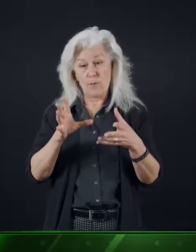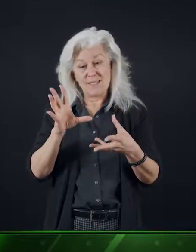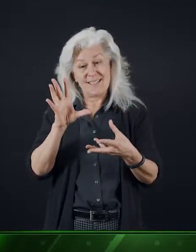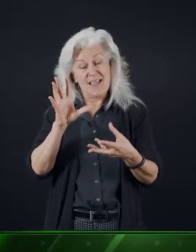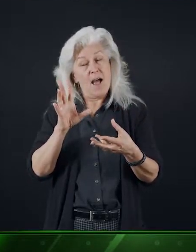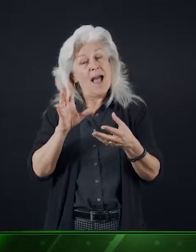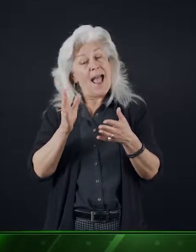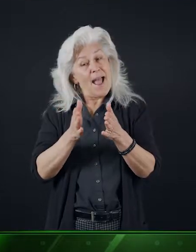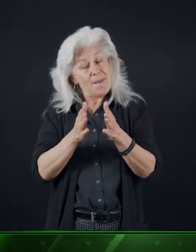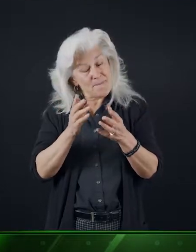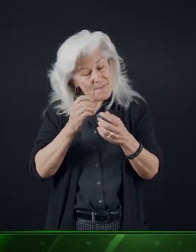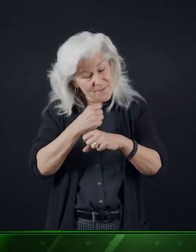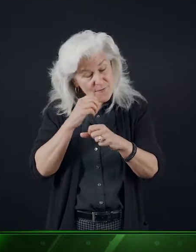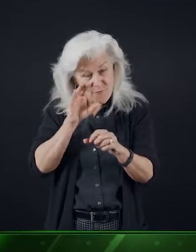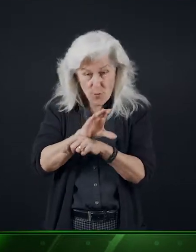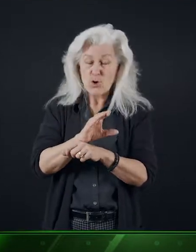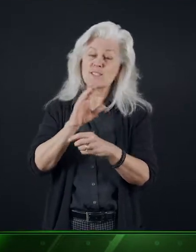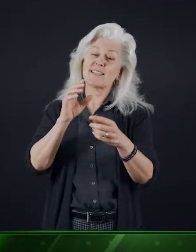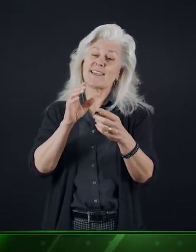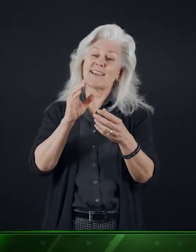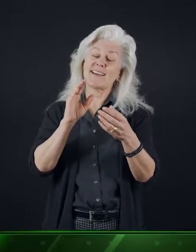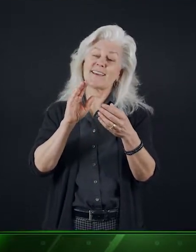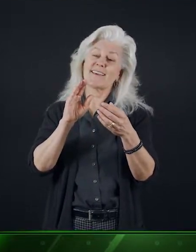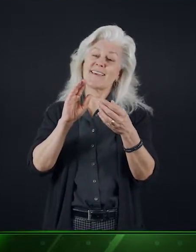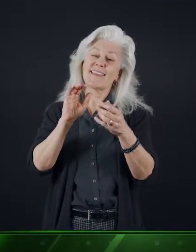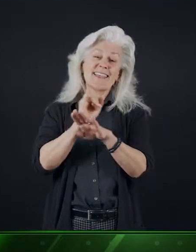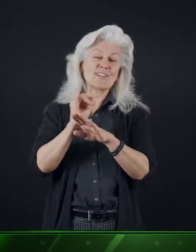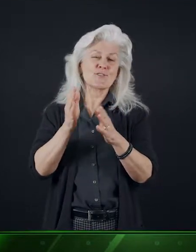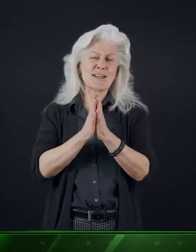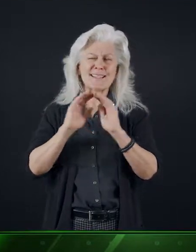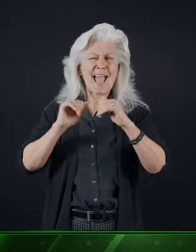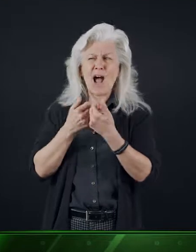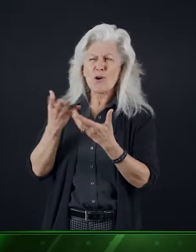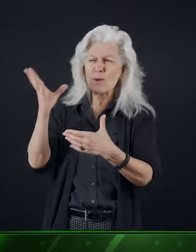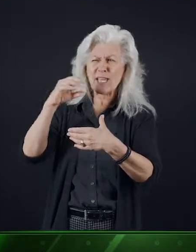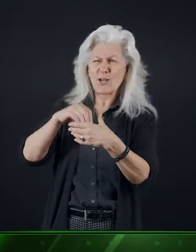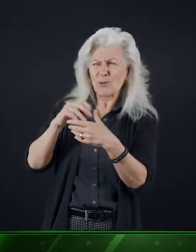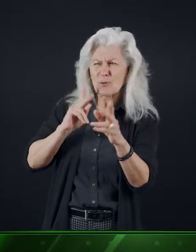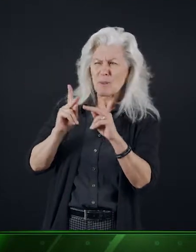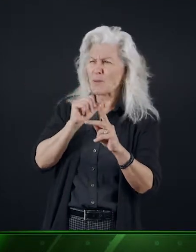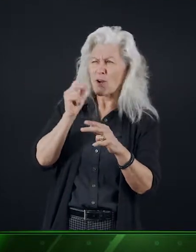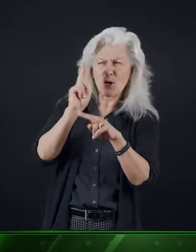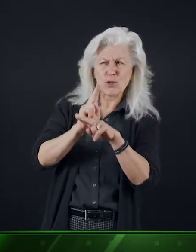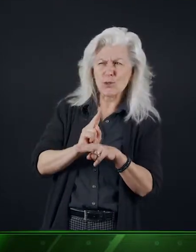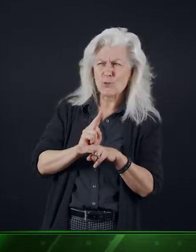"How can we include gamers who aren't used to using this motion-sensing tech or a standard controller?"